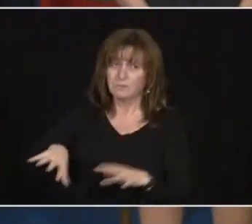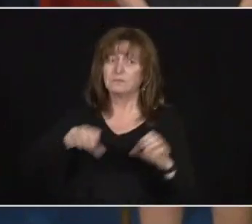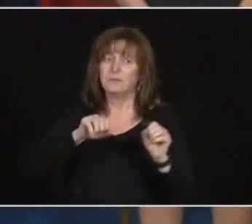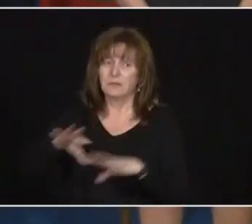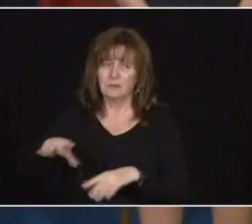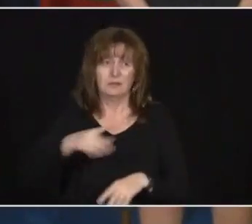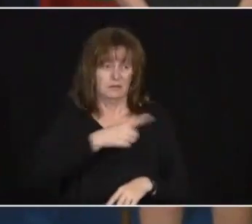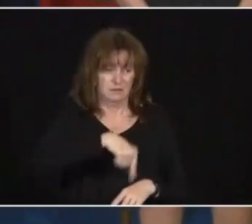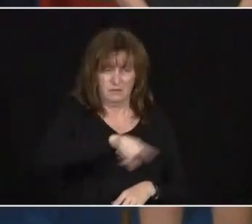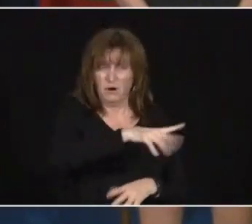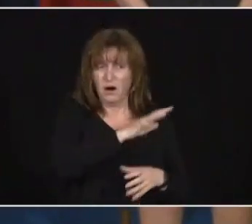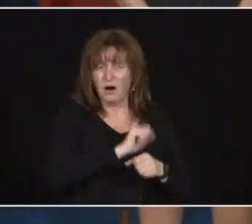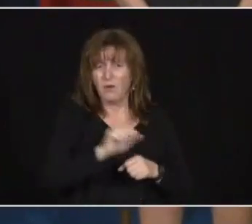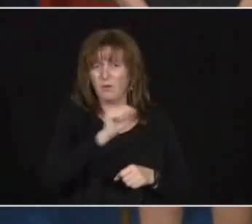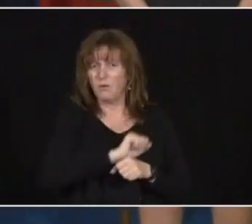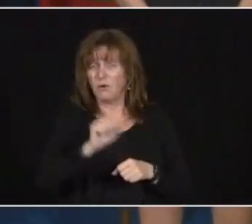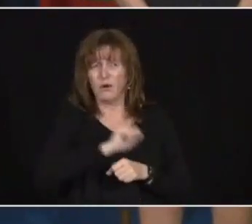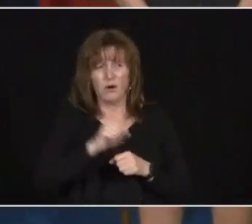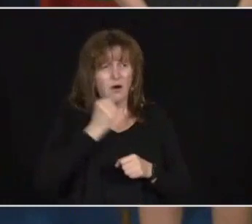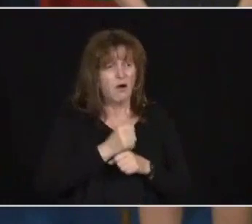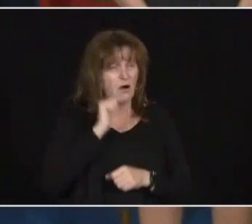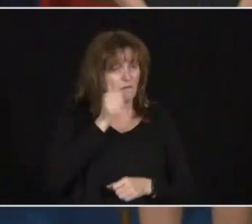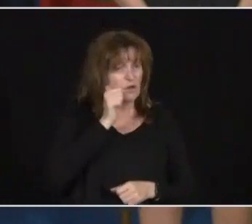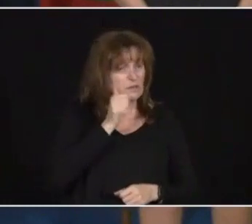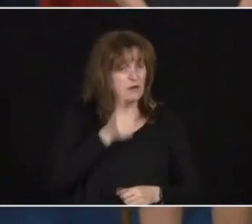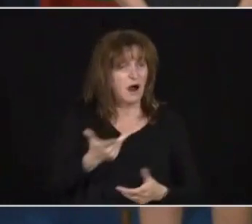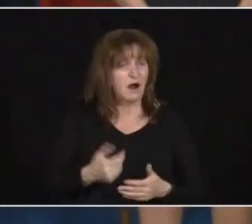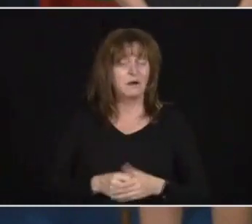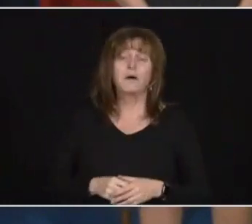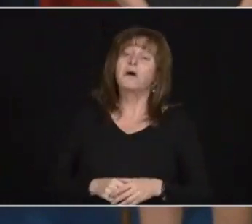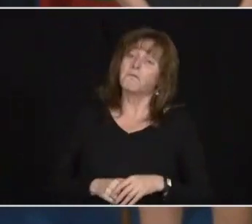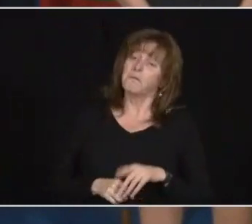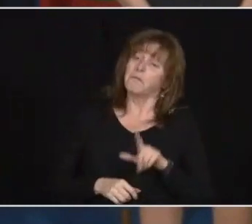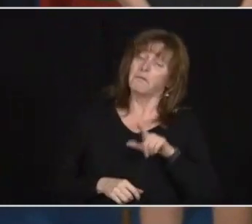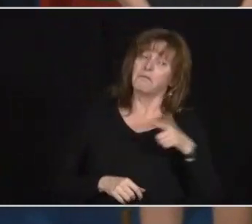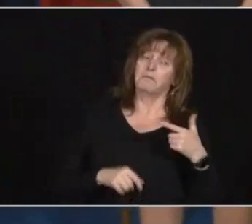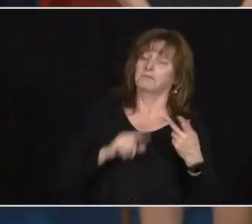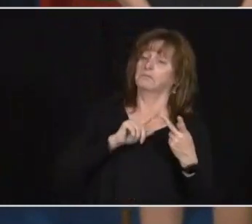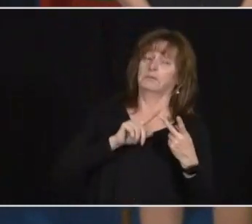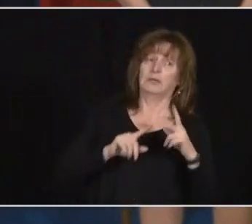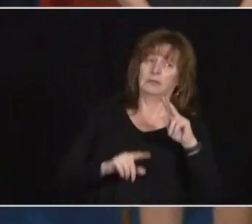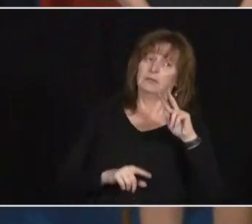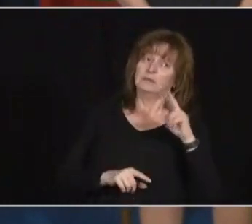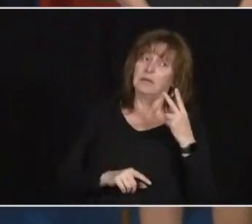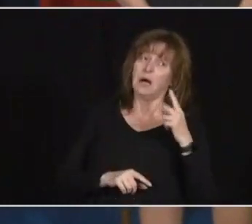up on that, will the province still reopen, though if we don't test